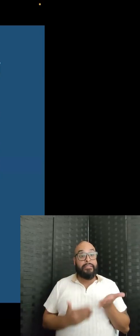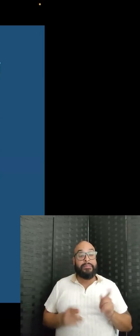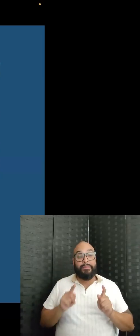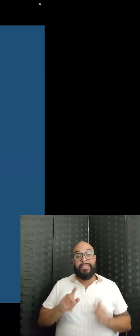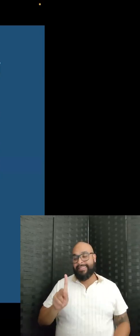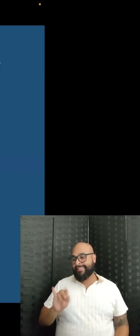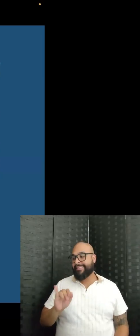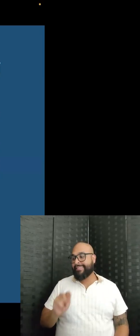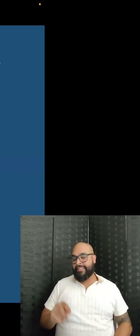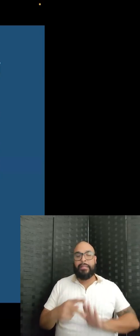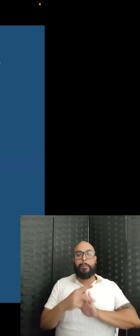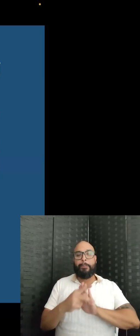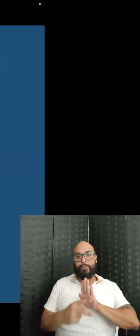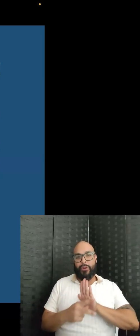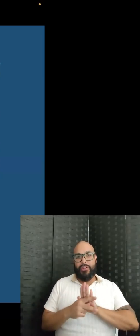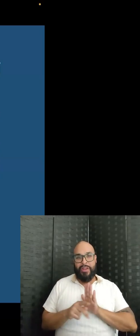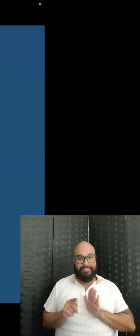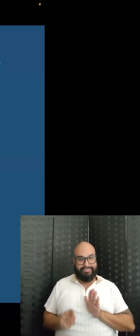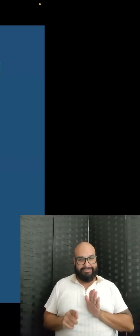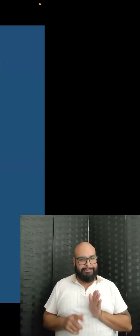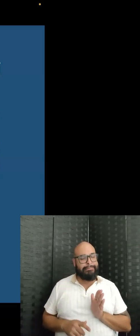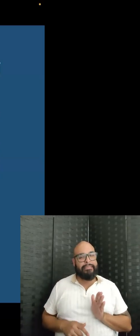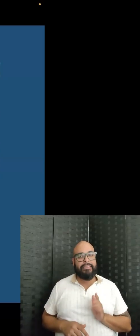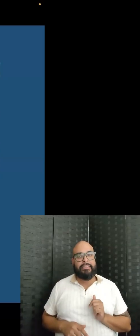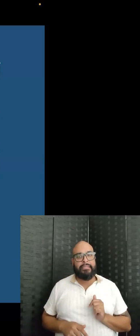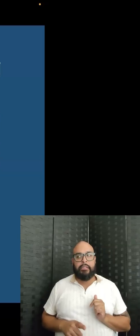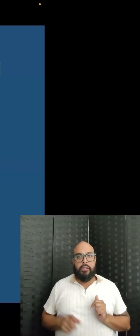don't, or you have to take the pages out of the book to be able to test it.